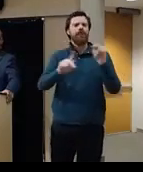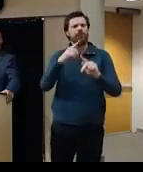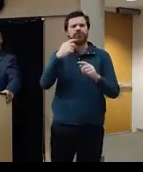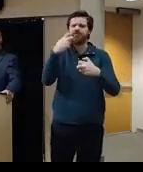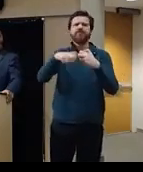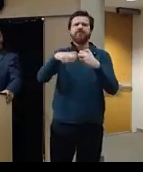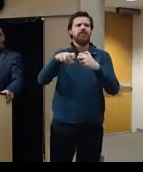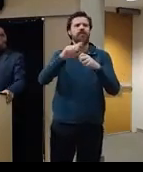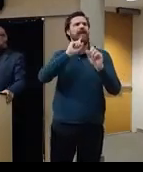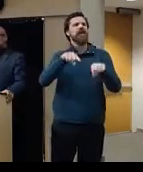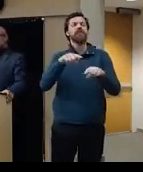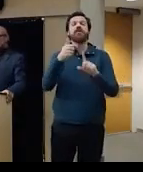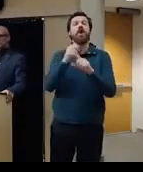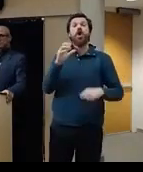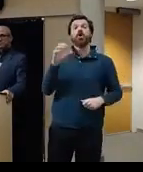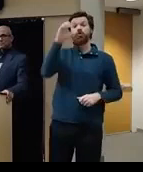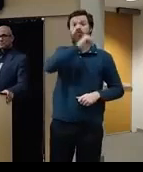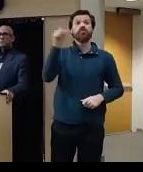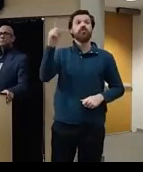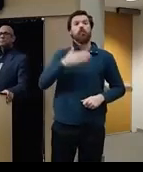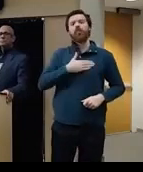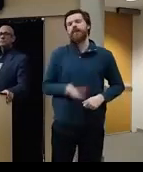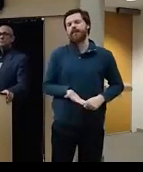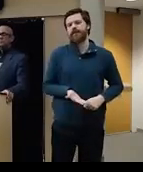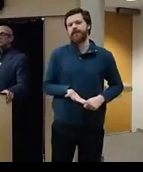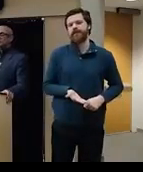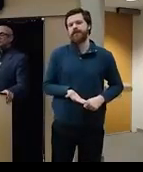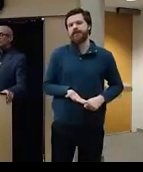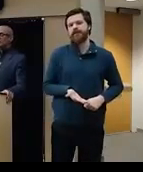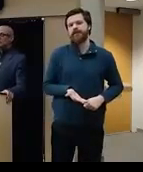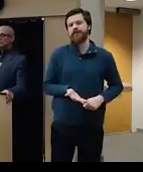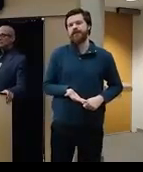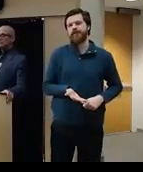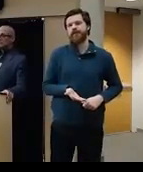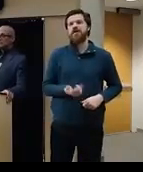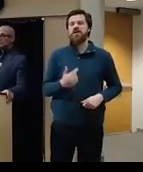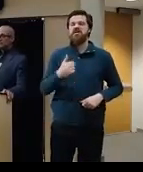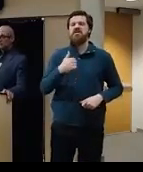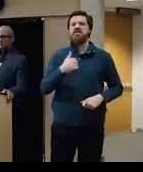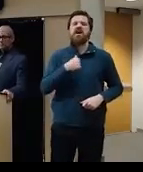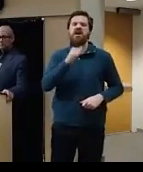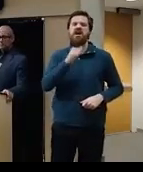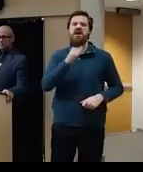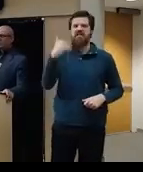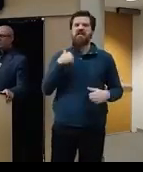it presumes that there is willingness on apa's side I don't make that presumption but if there